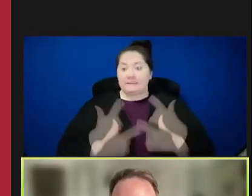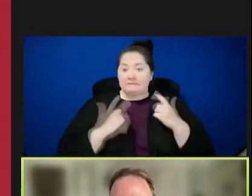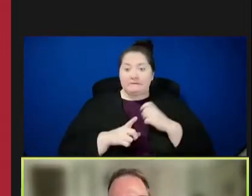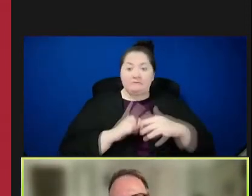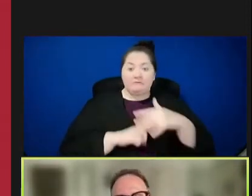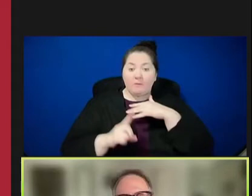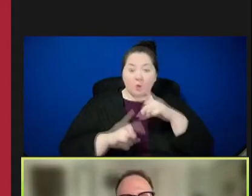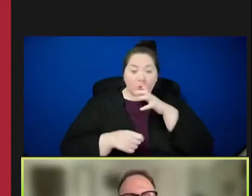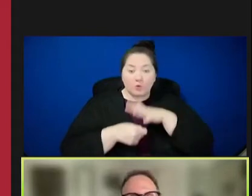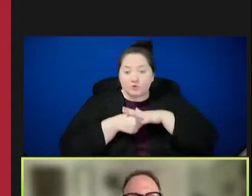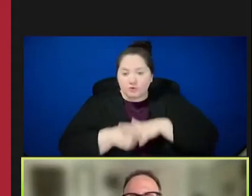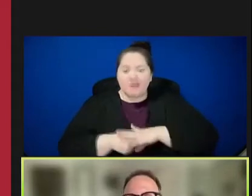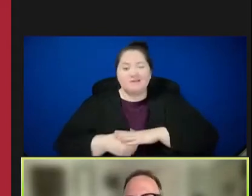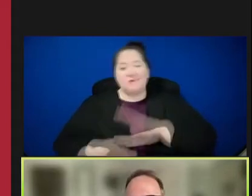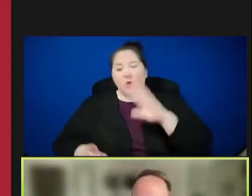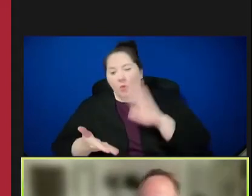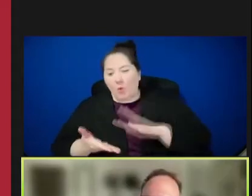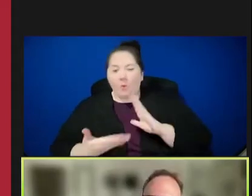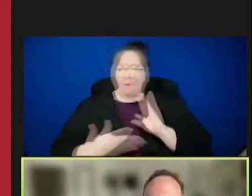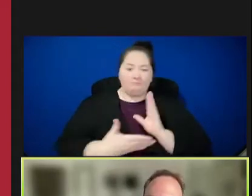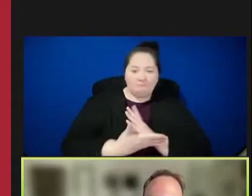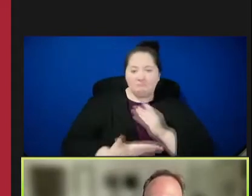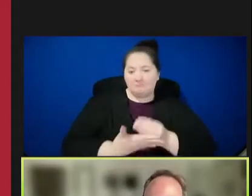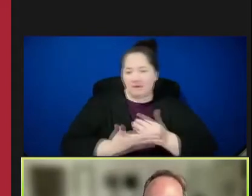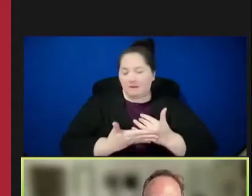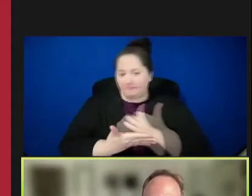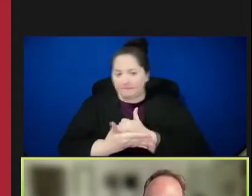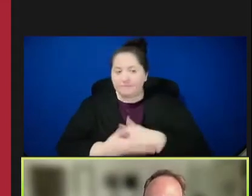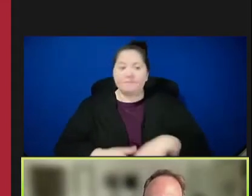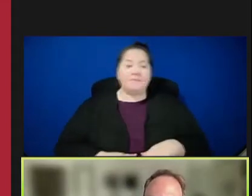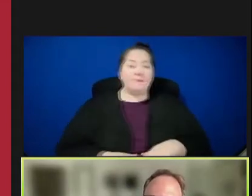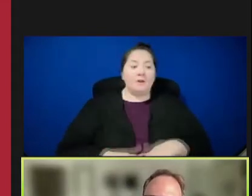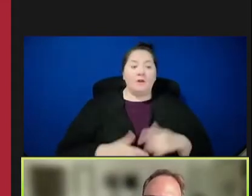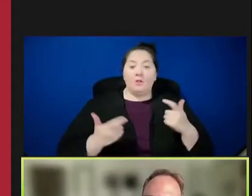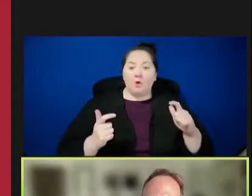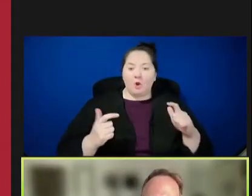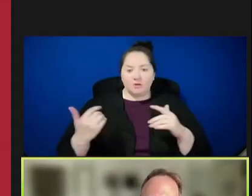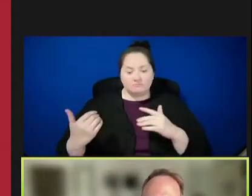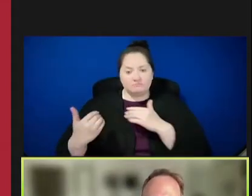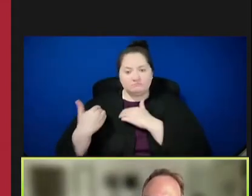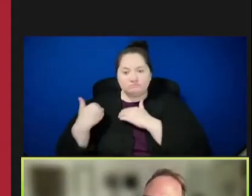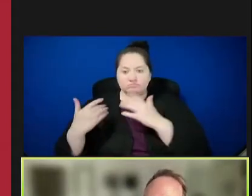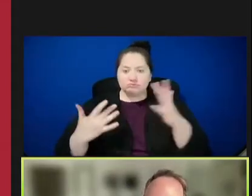middle income countries. These groups make up the largest burden of disease in the world and yet